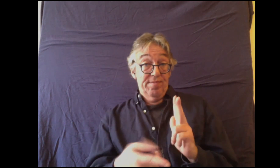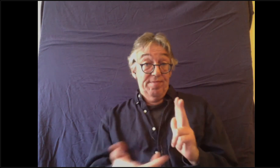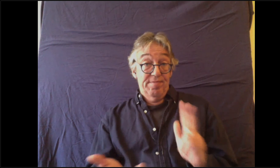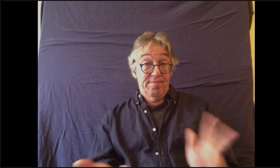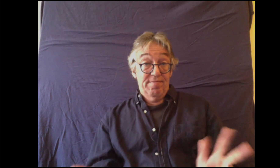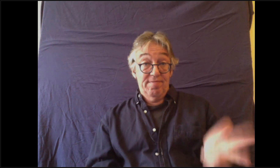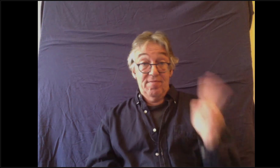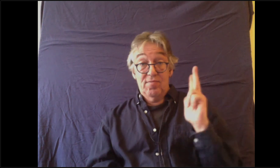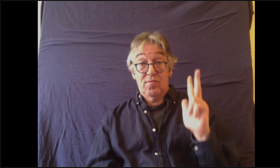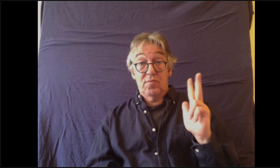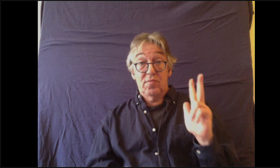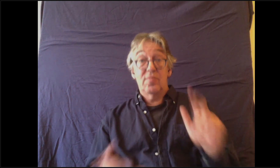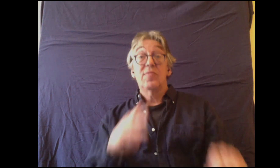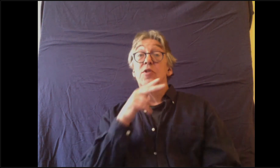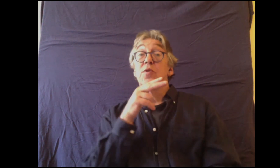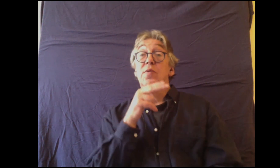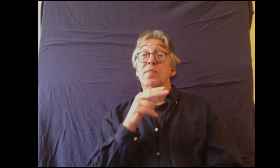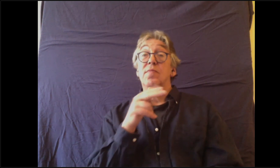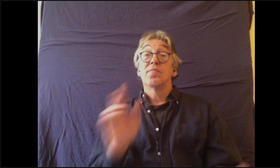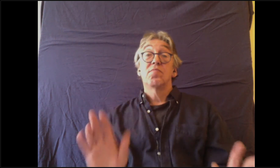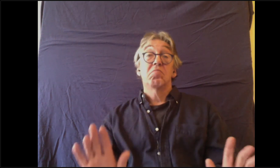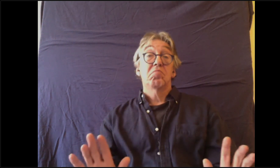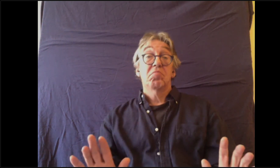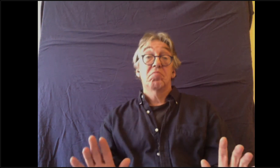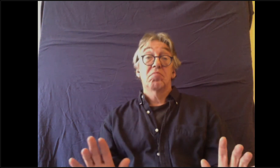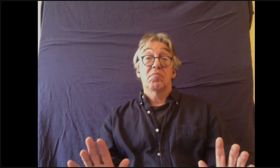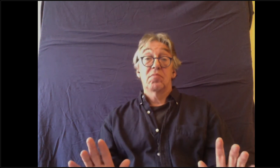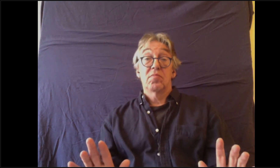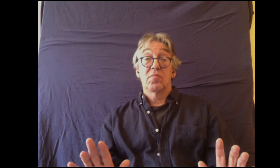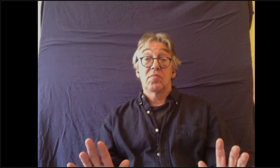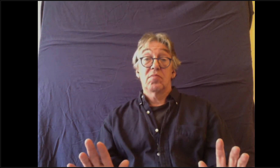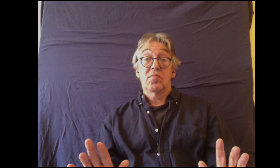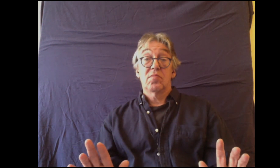I'm going to unmute Grace and Catherine.